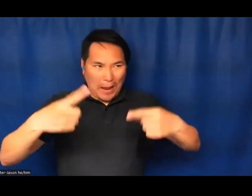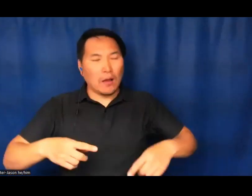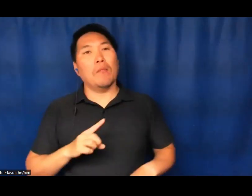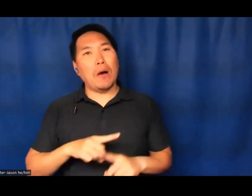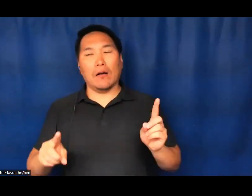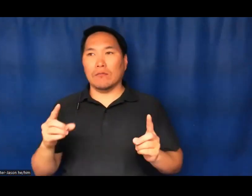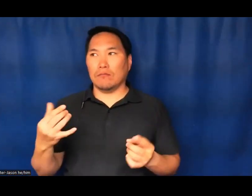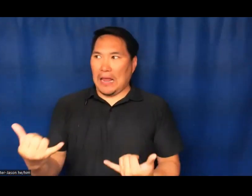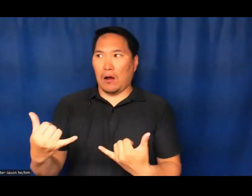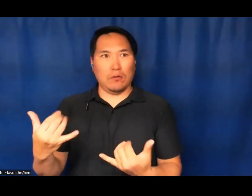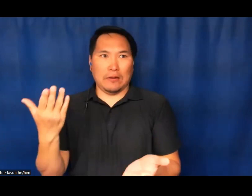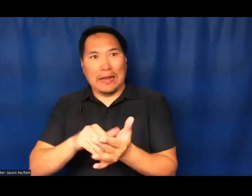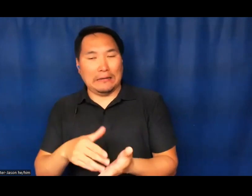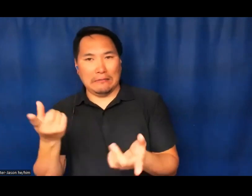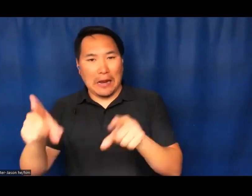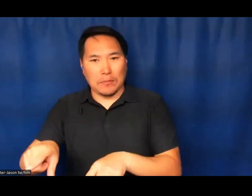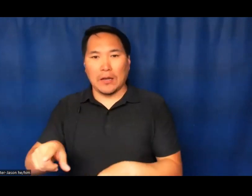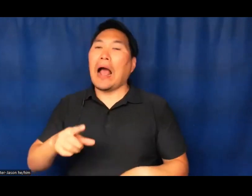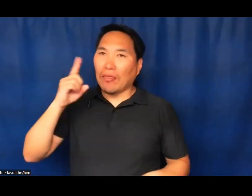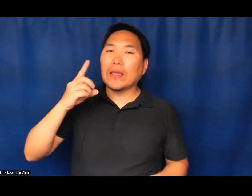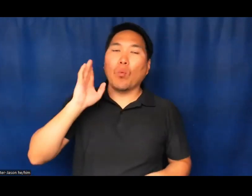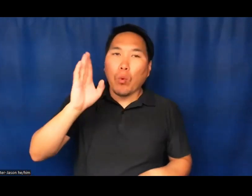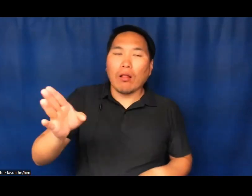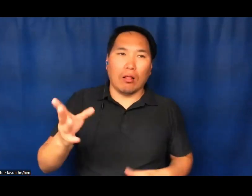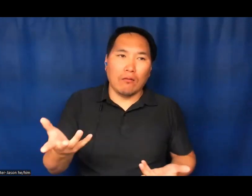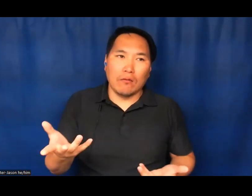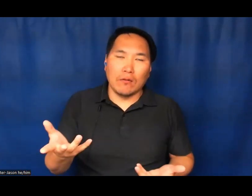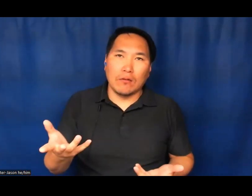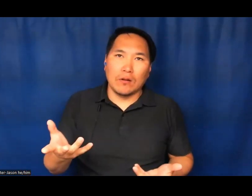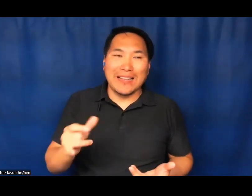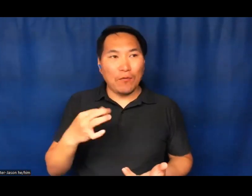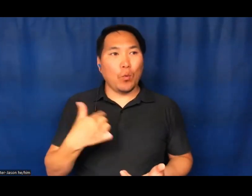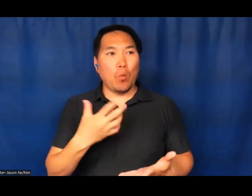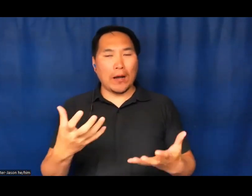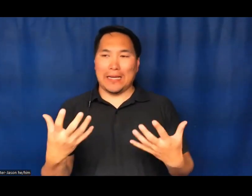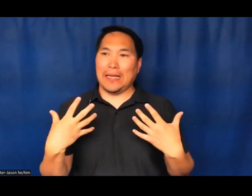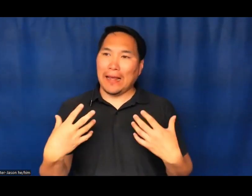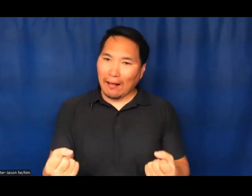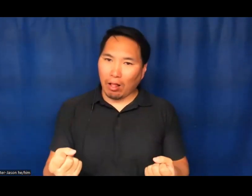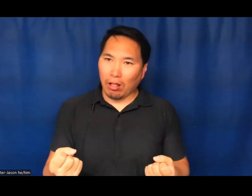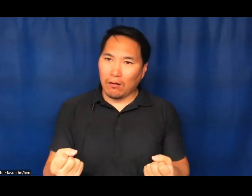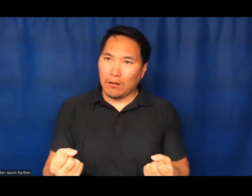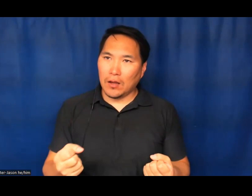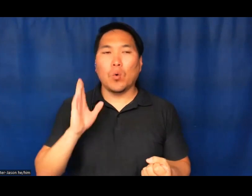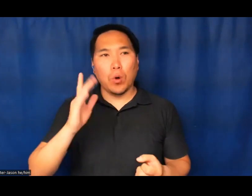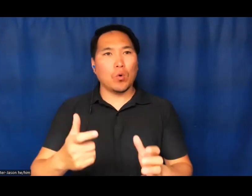And I do think if this is going to heal, I think it will certainly take some significant